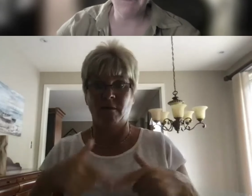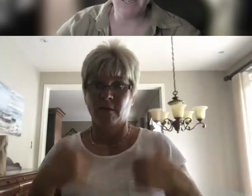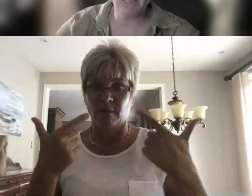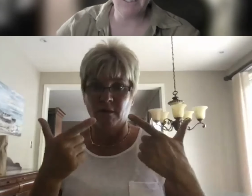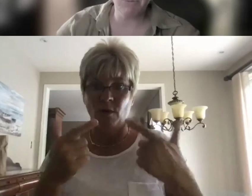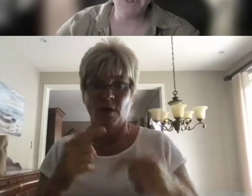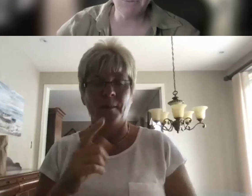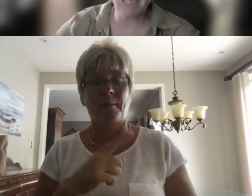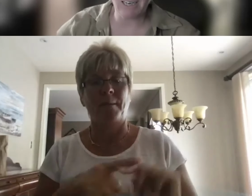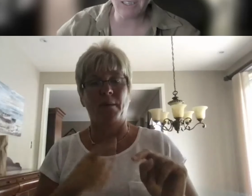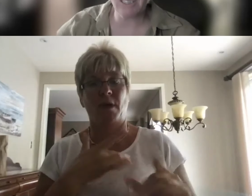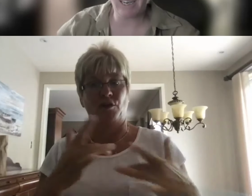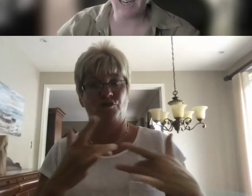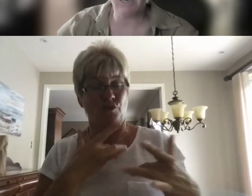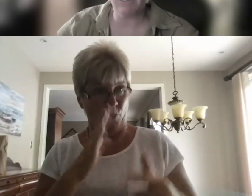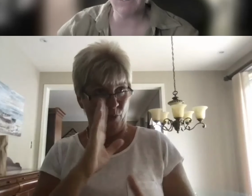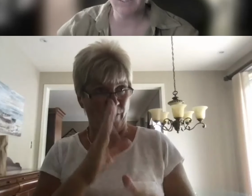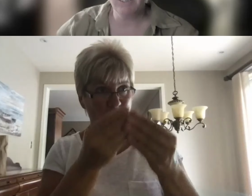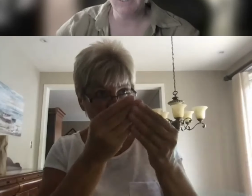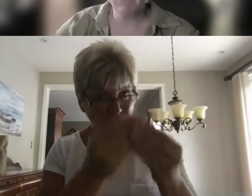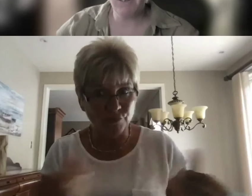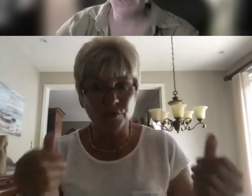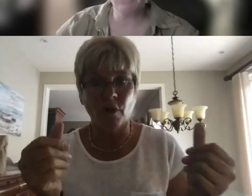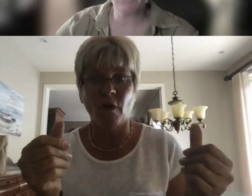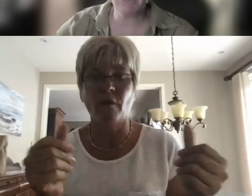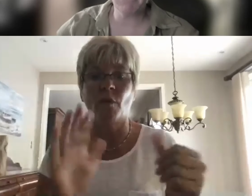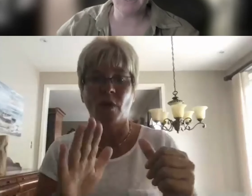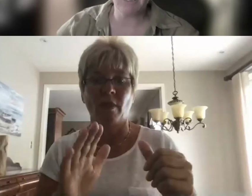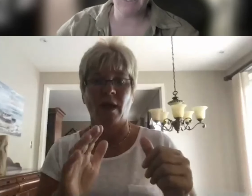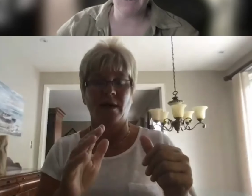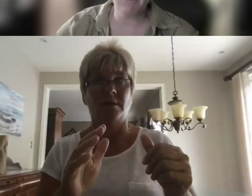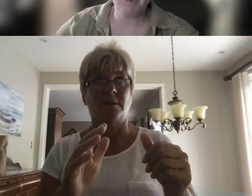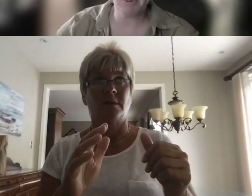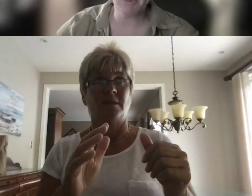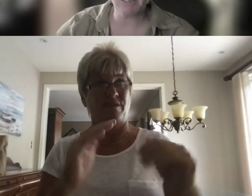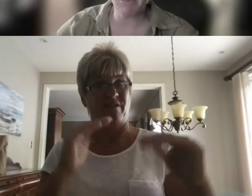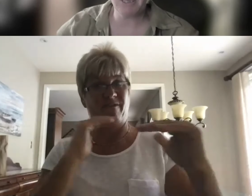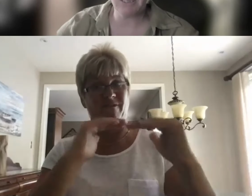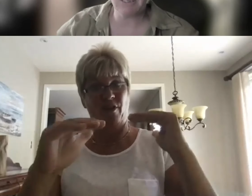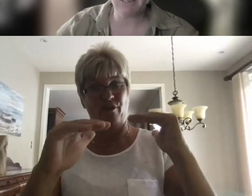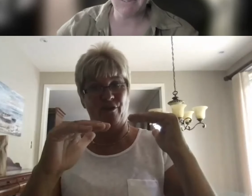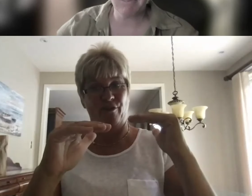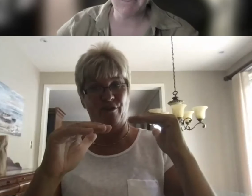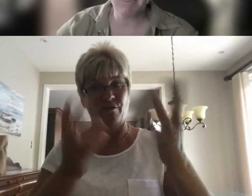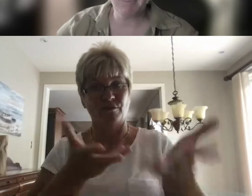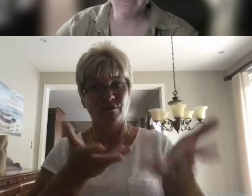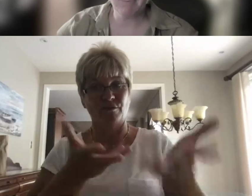Will we actually have fair treatment of people with disabilities?